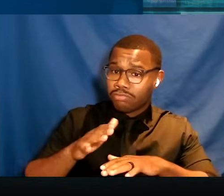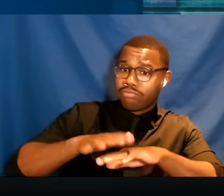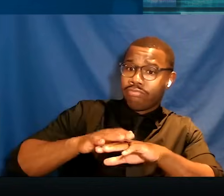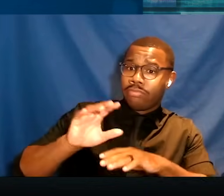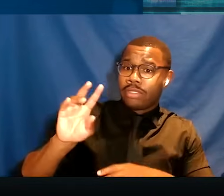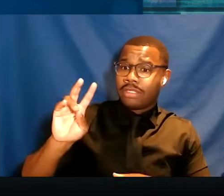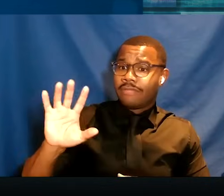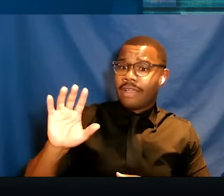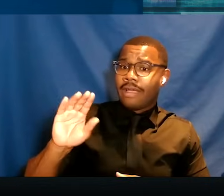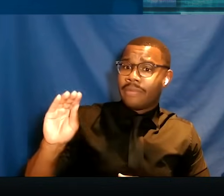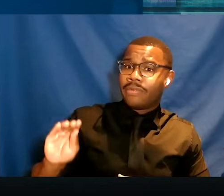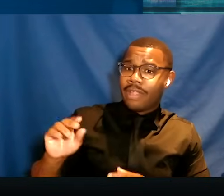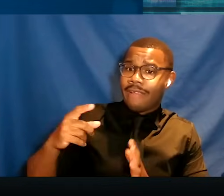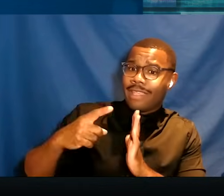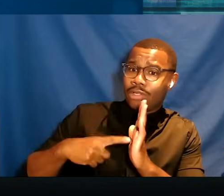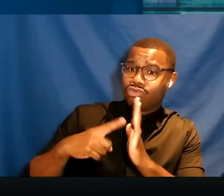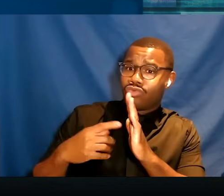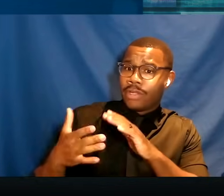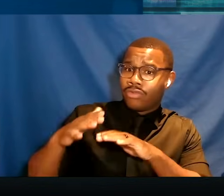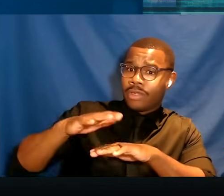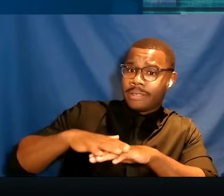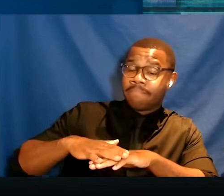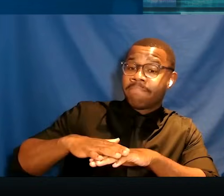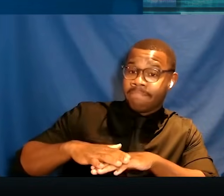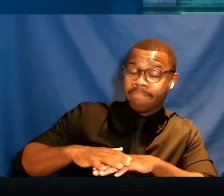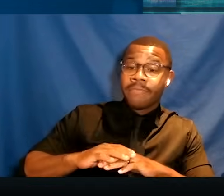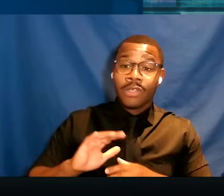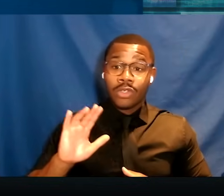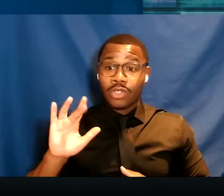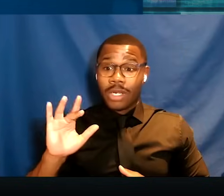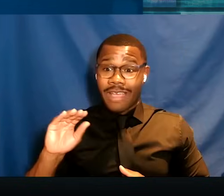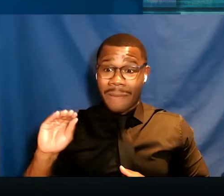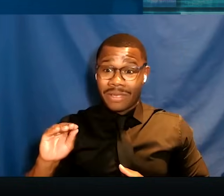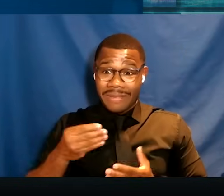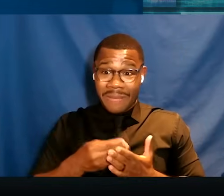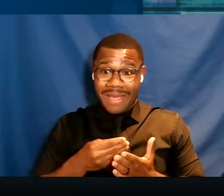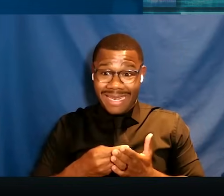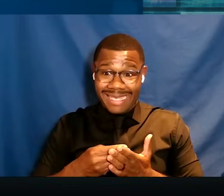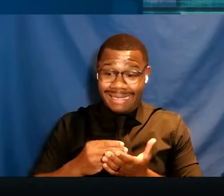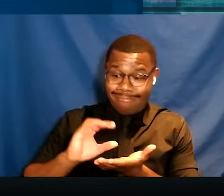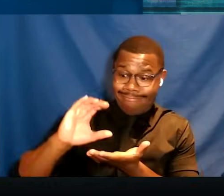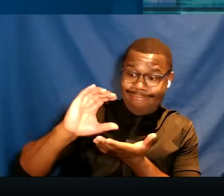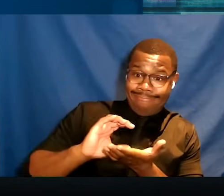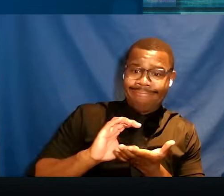in the residuals that they would receive. And then the other 25% of that money is gonna go into a fund so it can be spread out more widely amongst actors